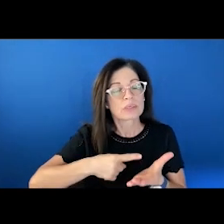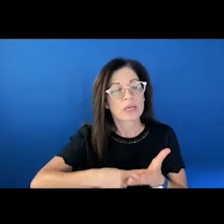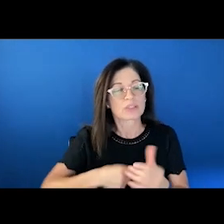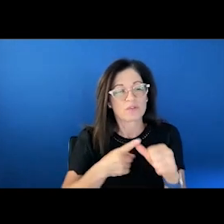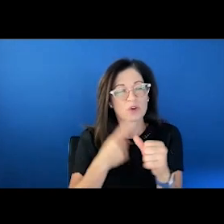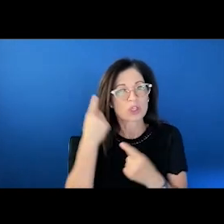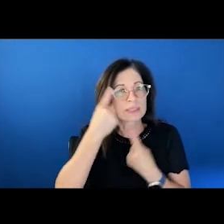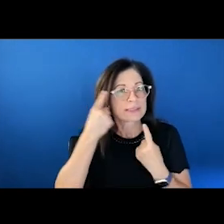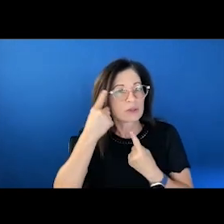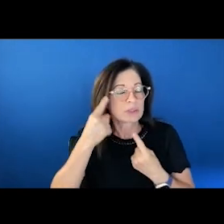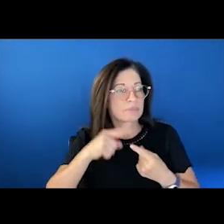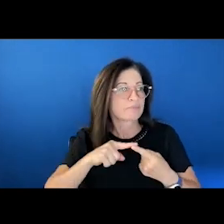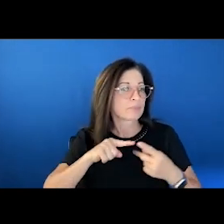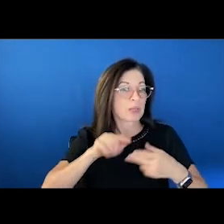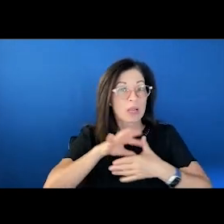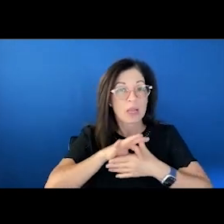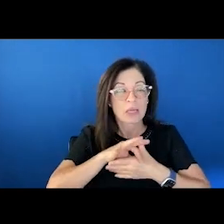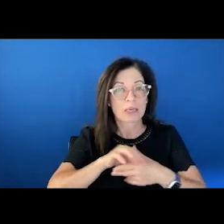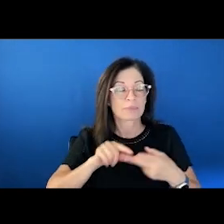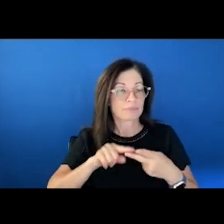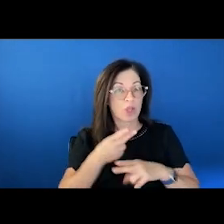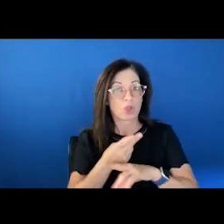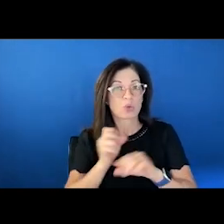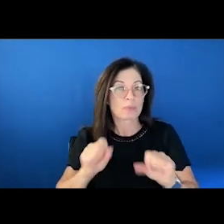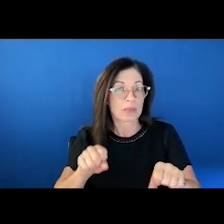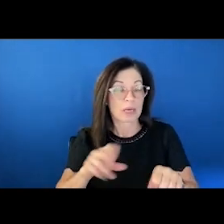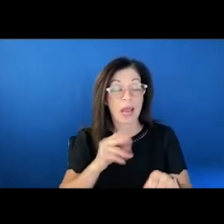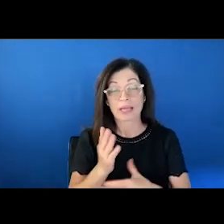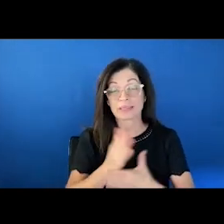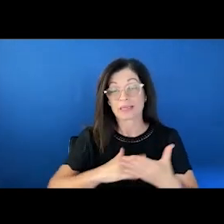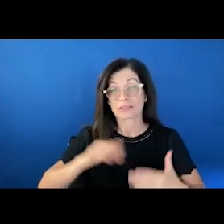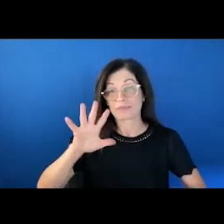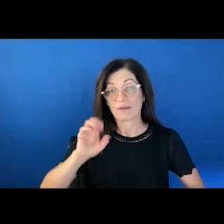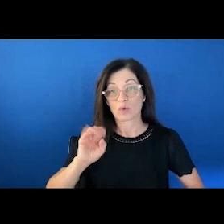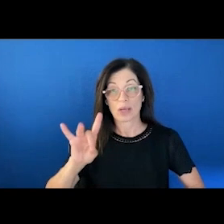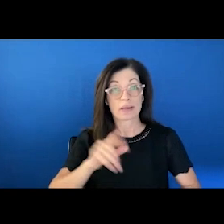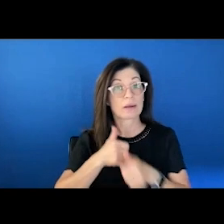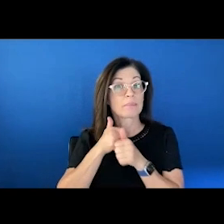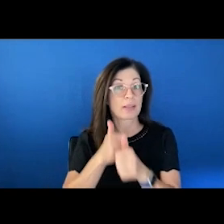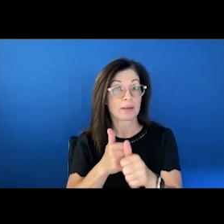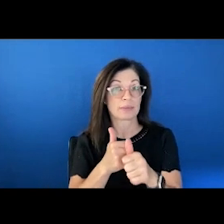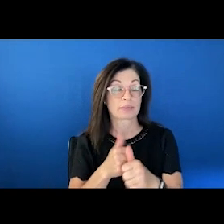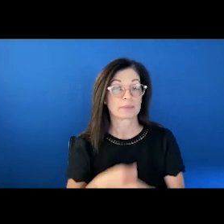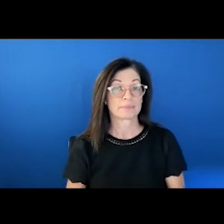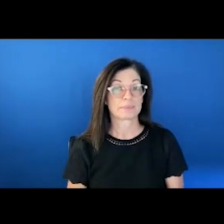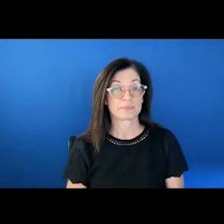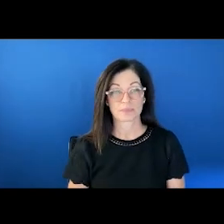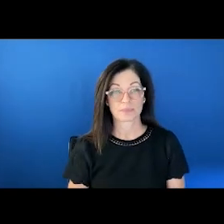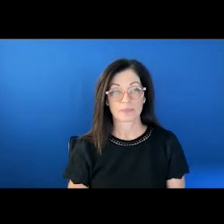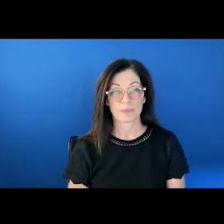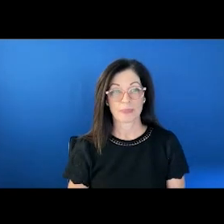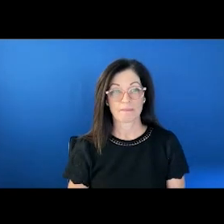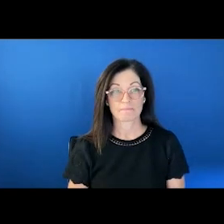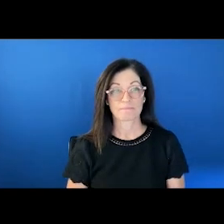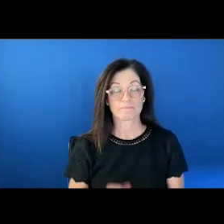initial considerations, content and usability, and Section 508 compliance.